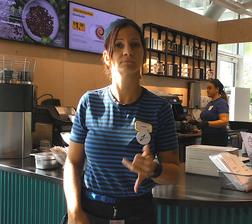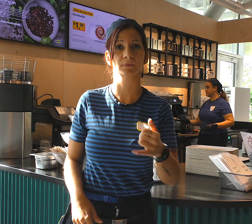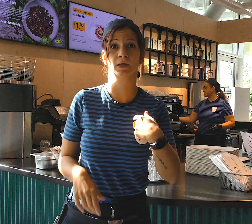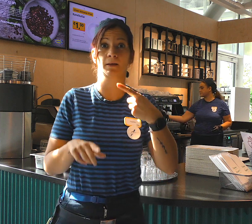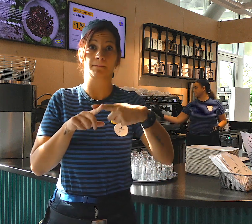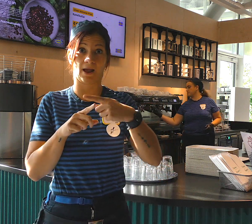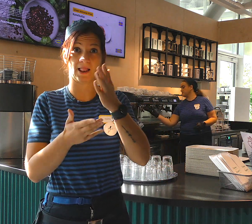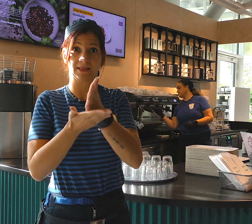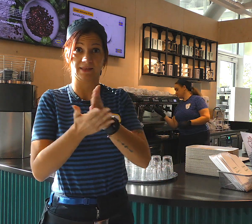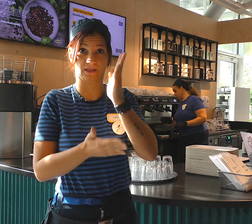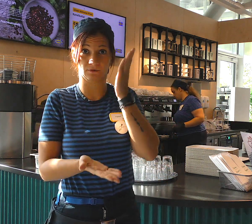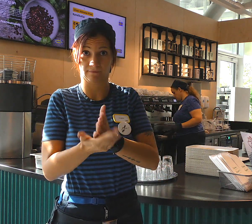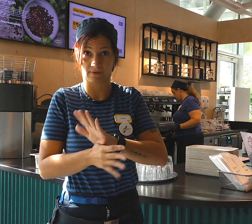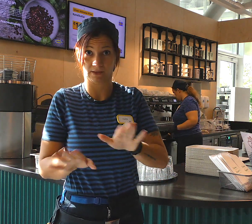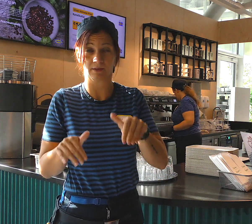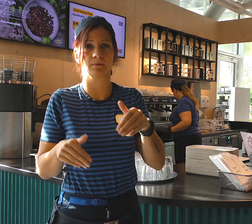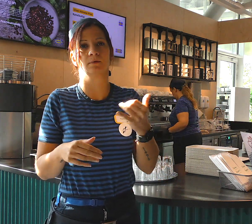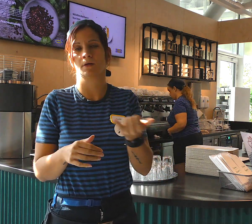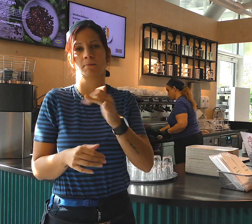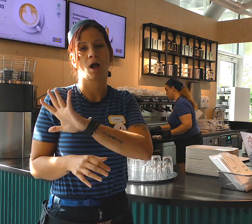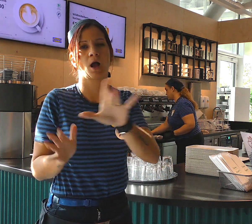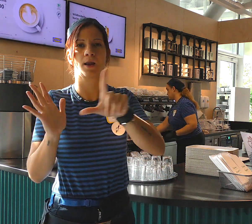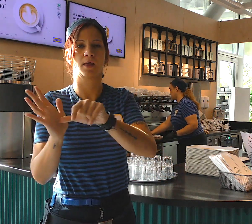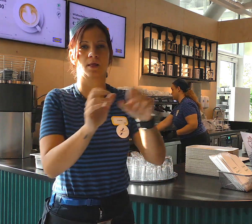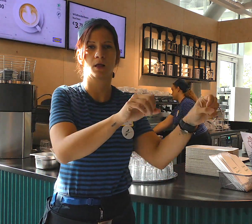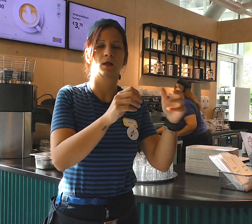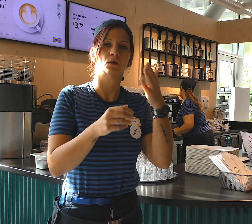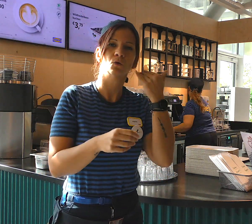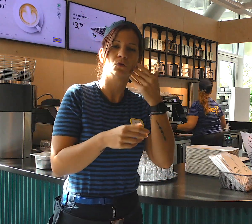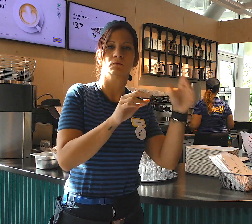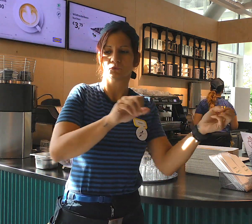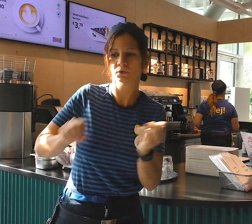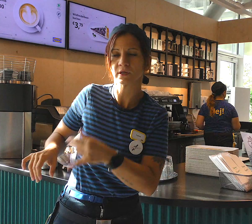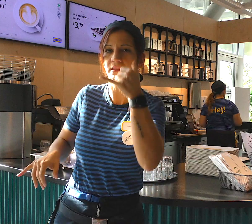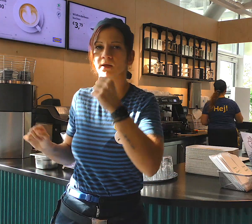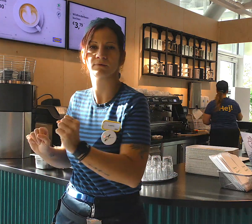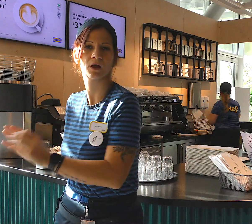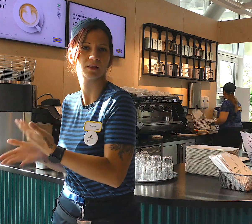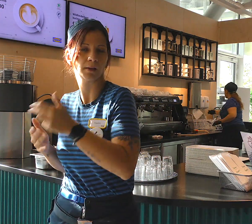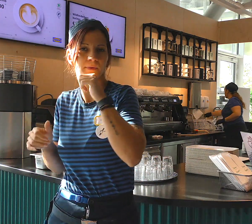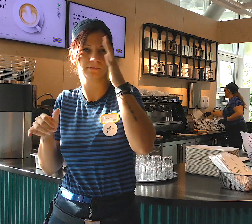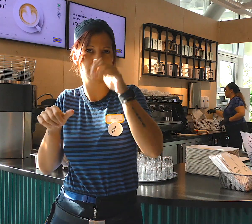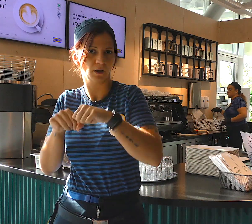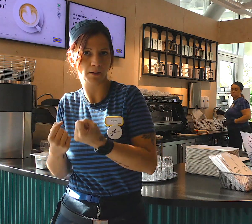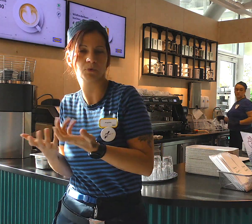Yes, just before closing time you always have to empty everything for example put the cake back in the freezer so it doesn't go bad.